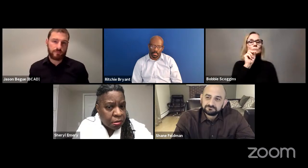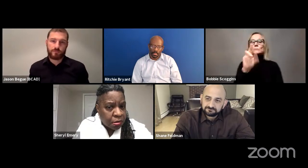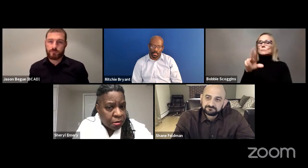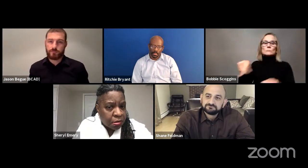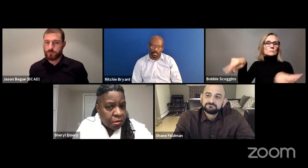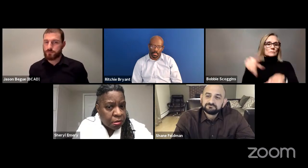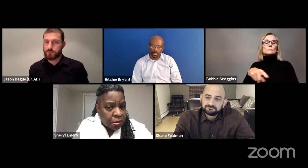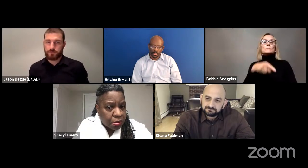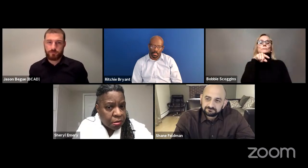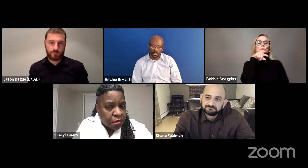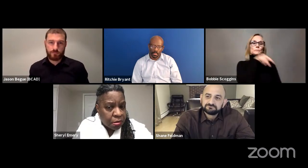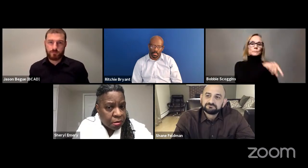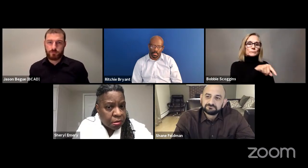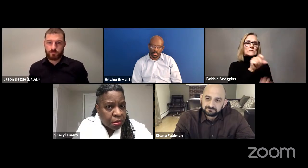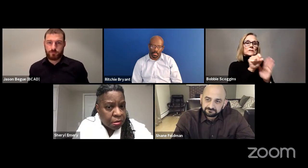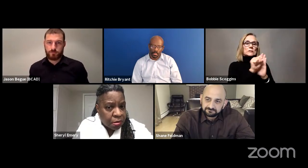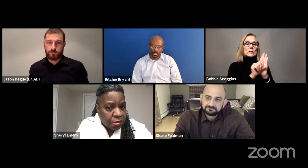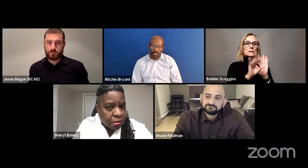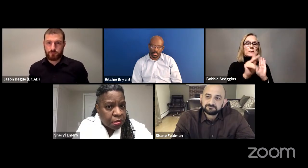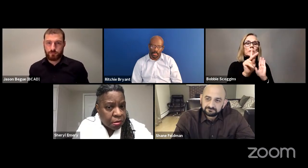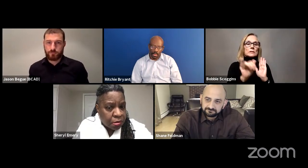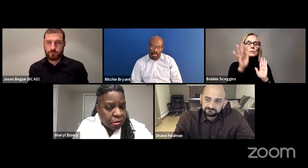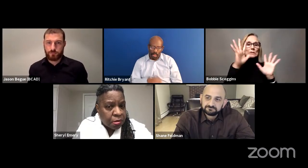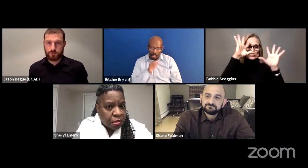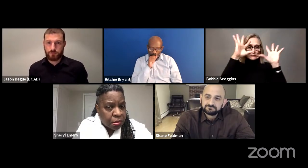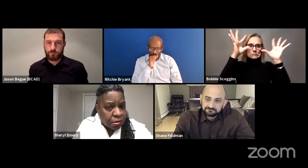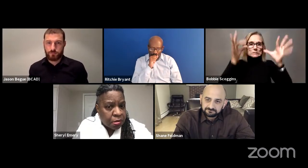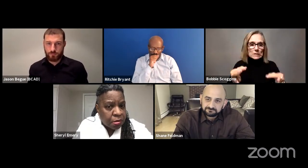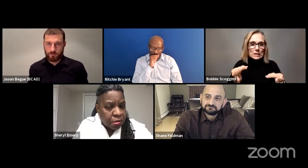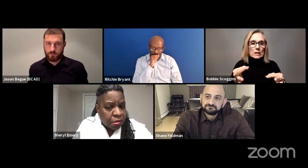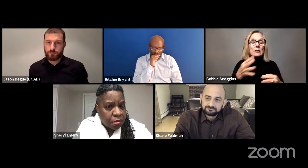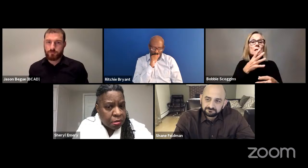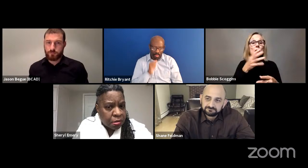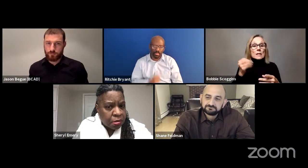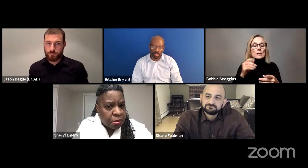RID, not NAD or whatever the case may be. They determined ‑‑ the state of Kentucky